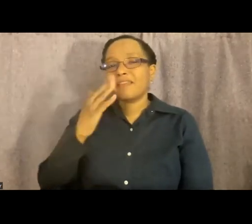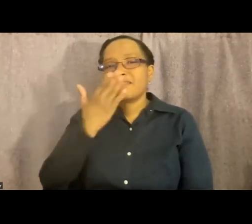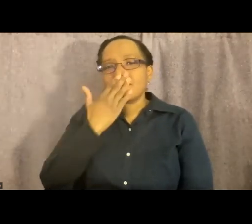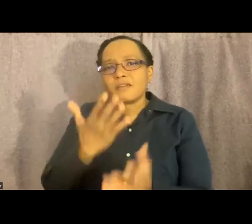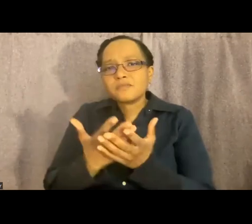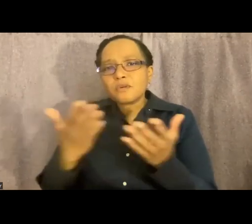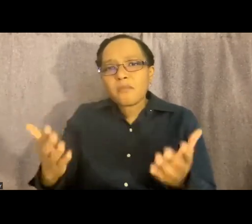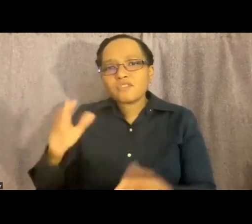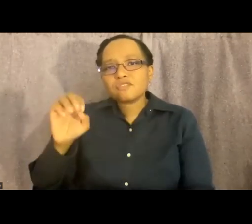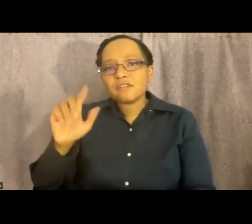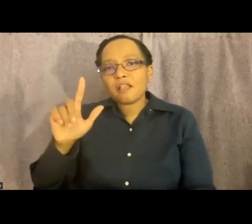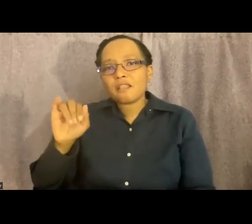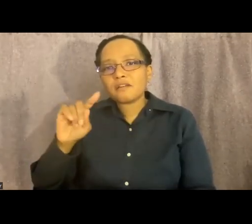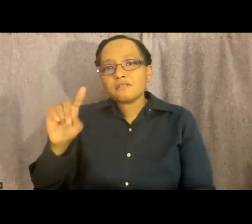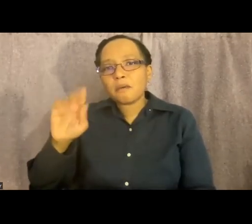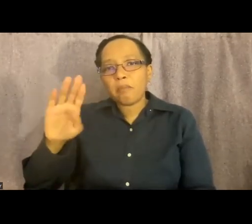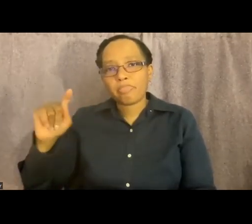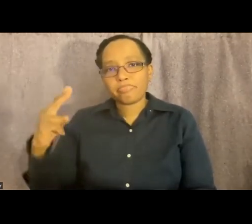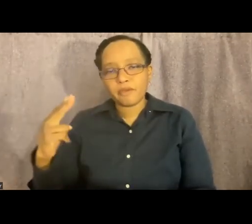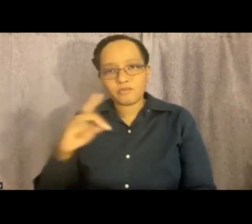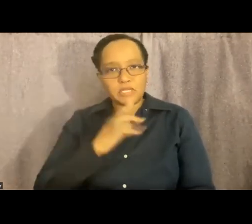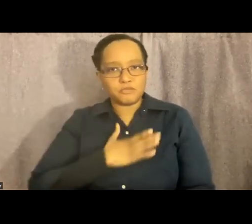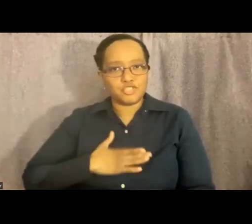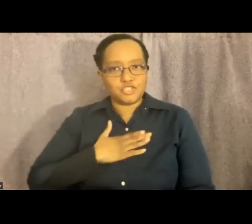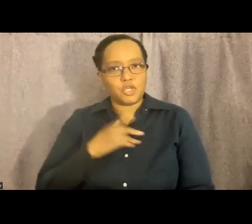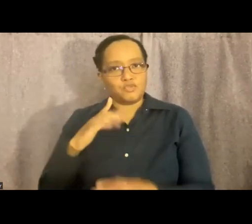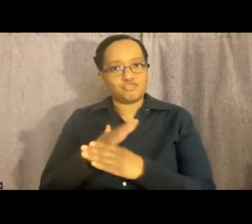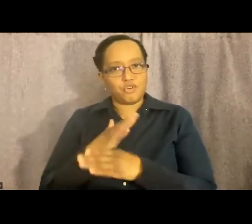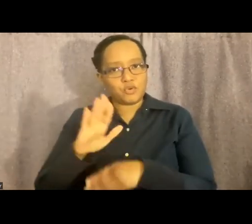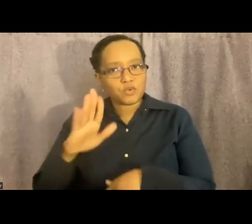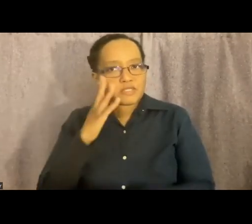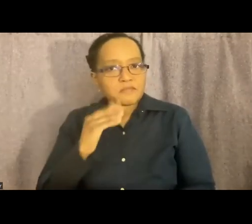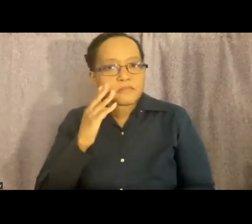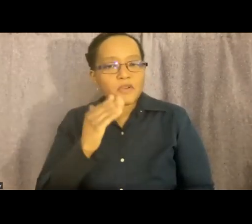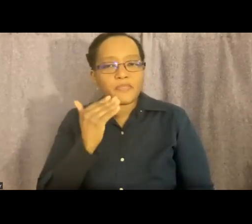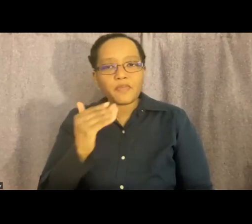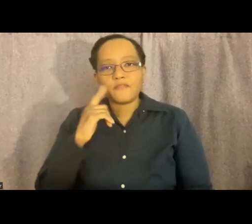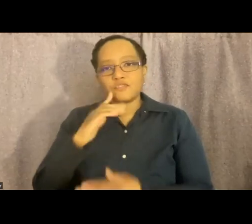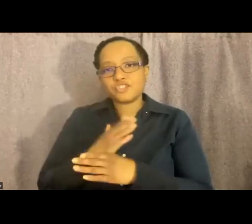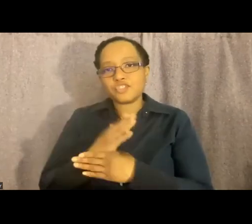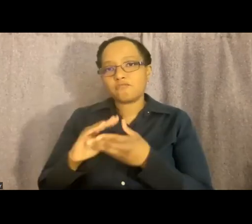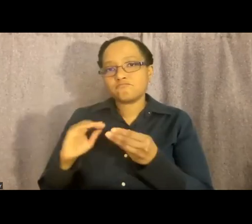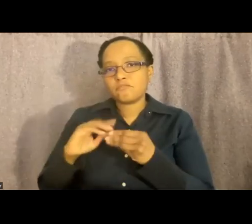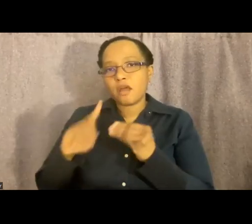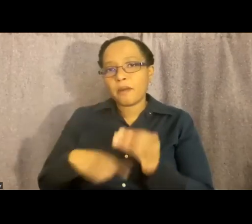This is Jessica, we really appreciate you sharing your own experience and your point